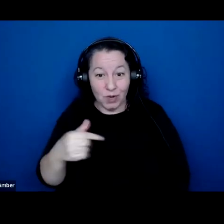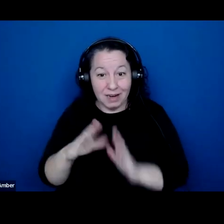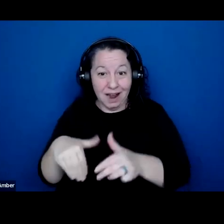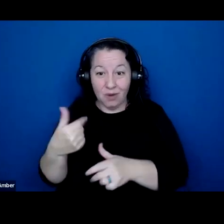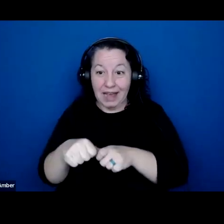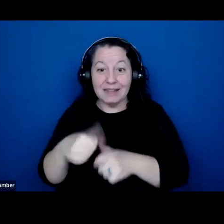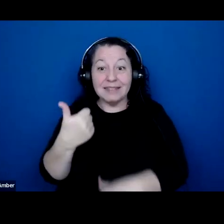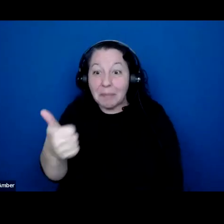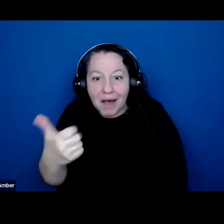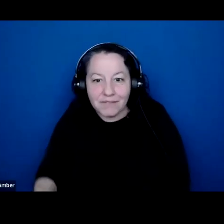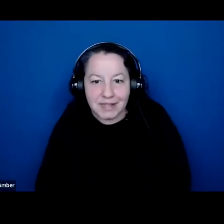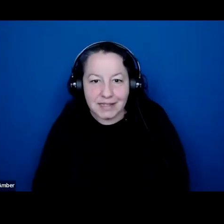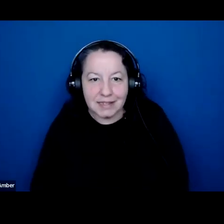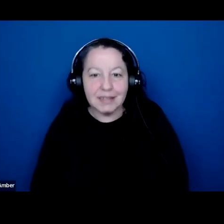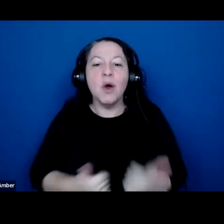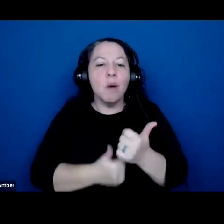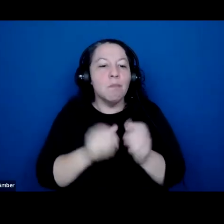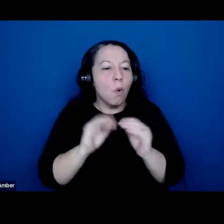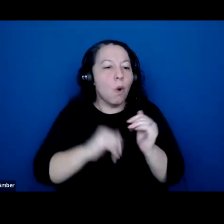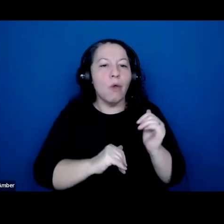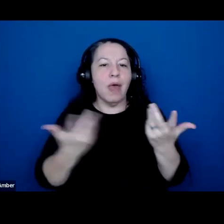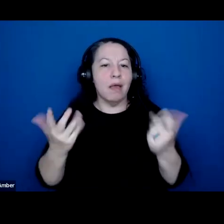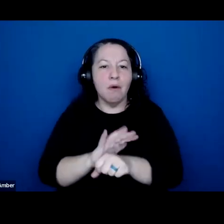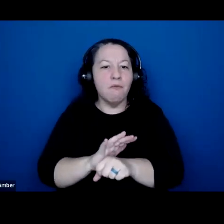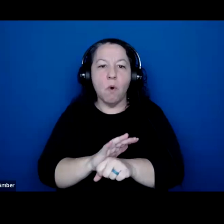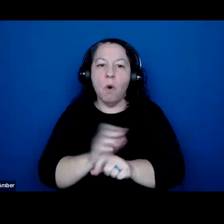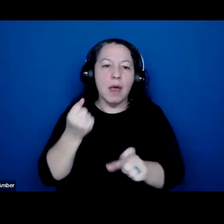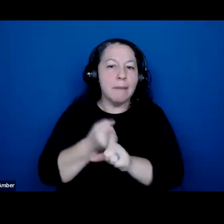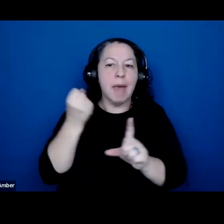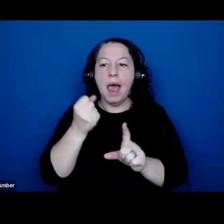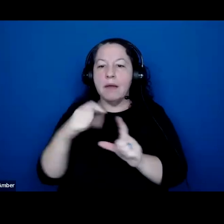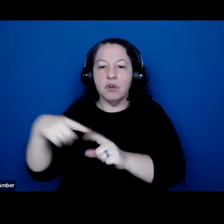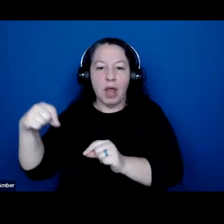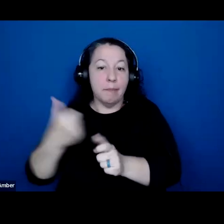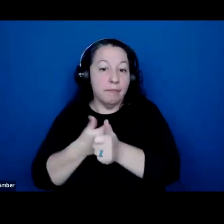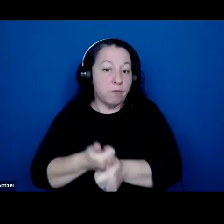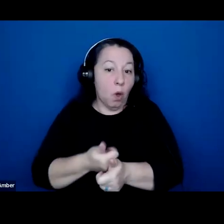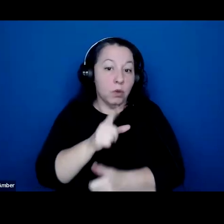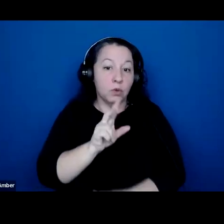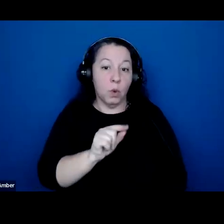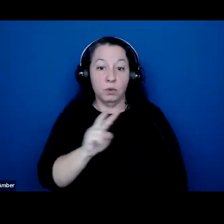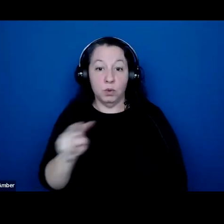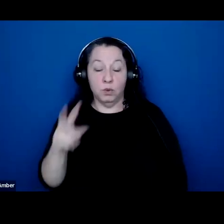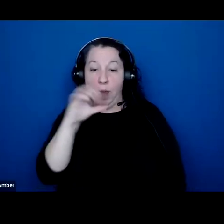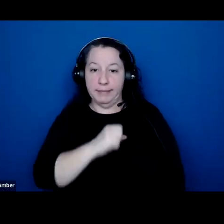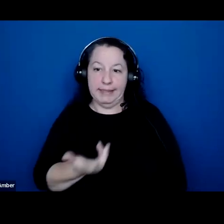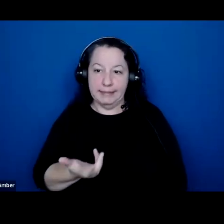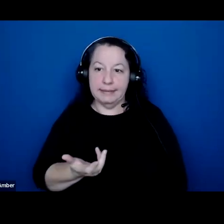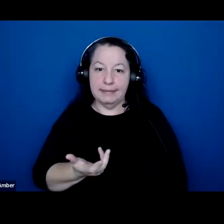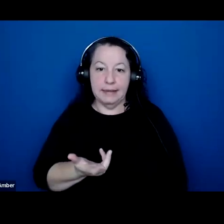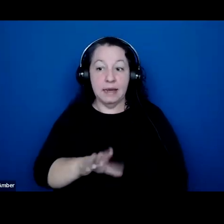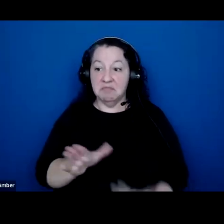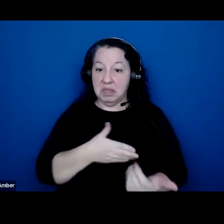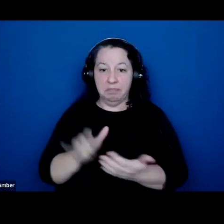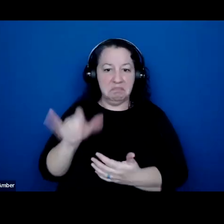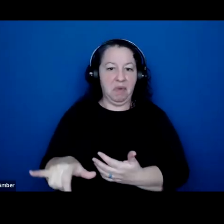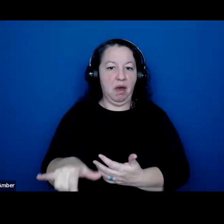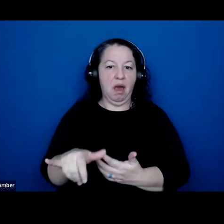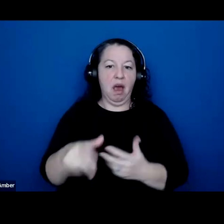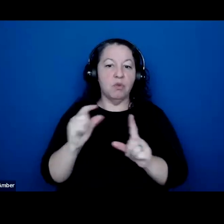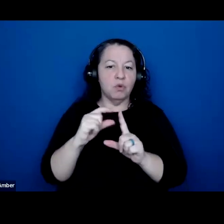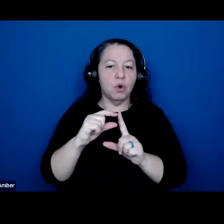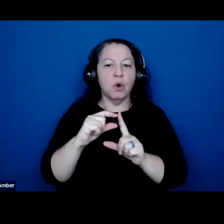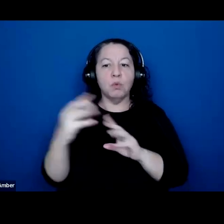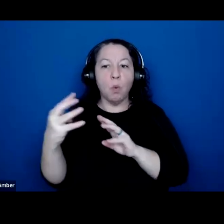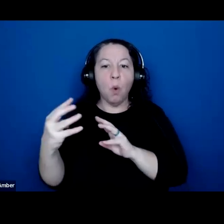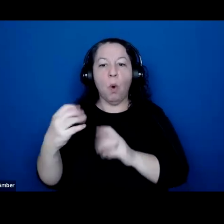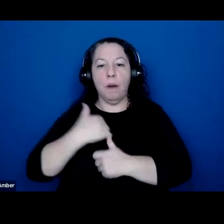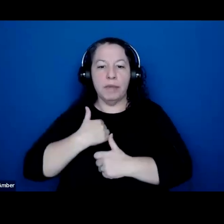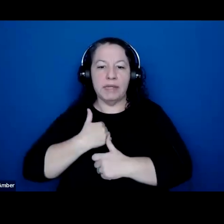than any other institution on Earth.